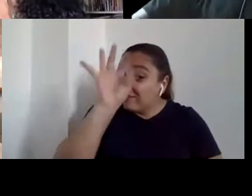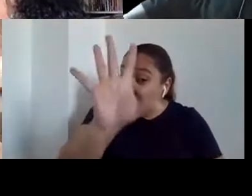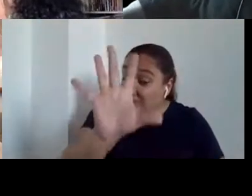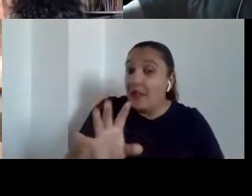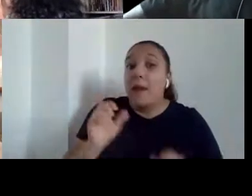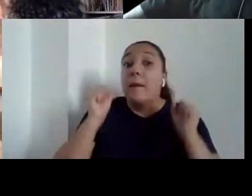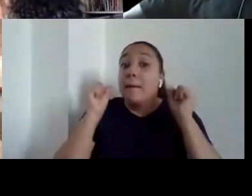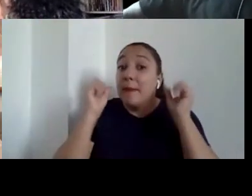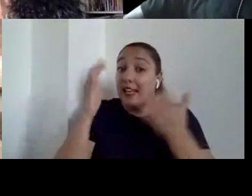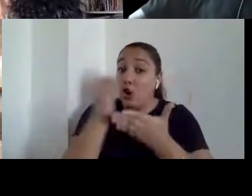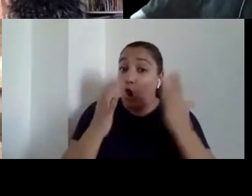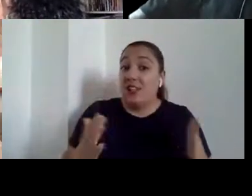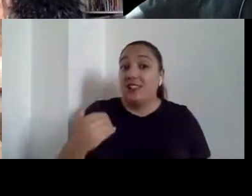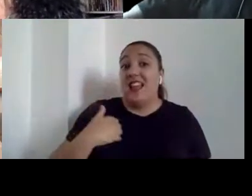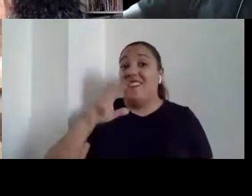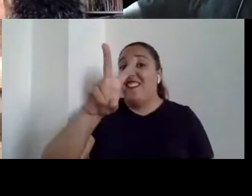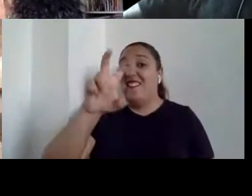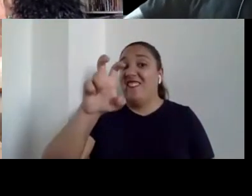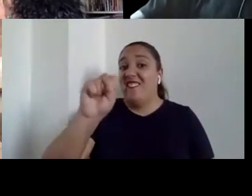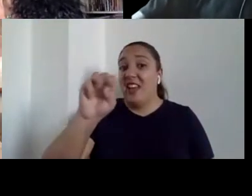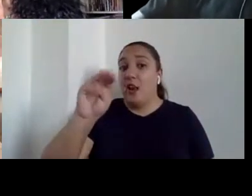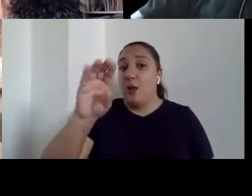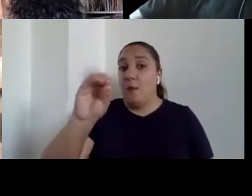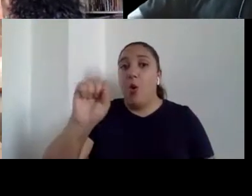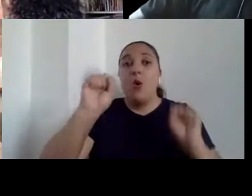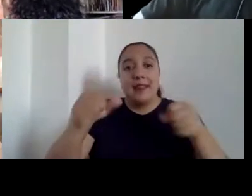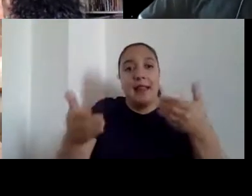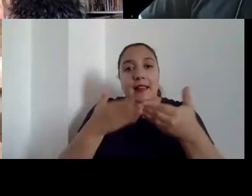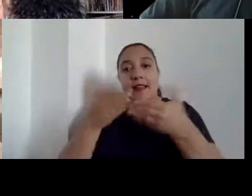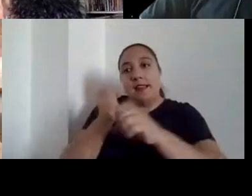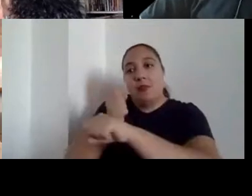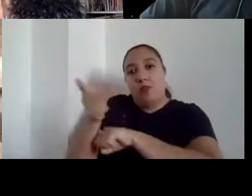websites, links to their social media. artists put those things